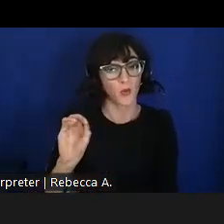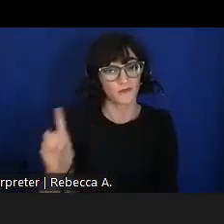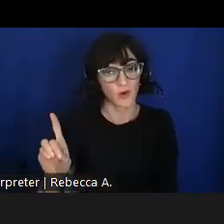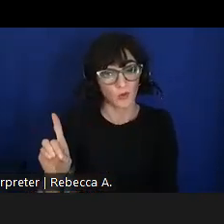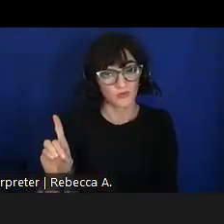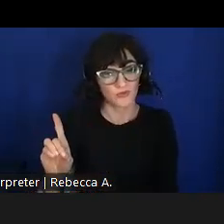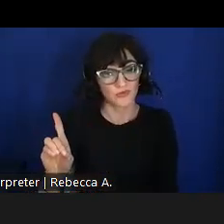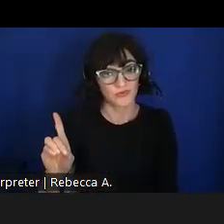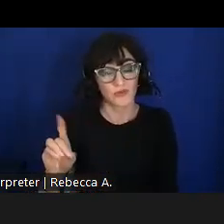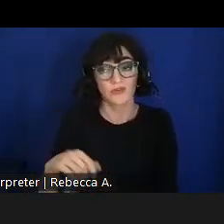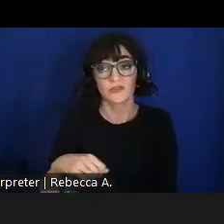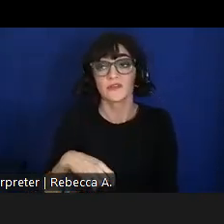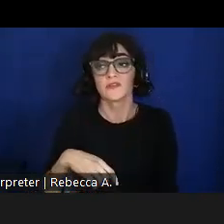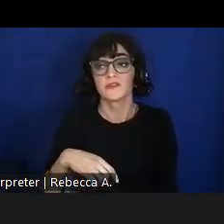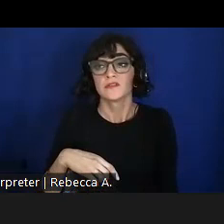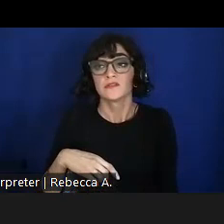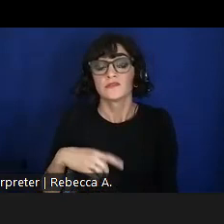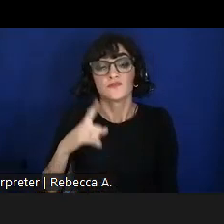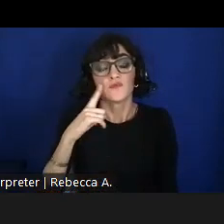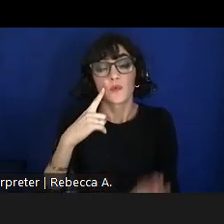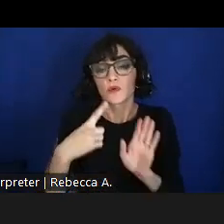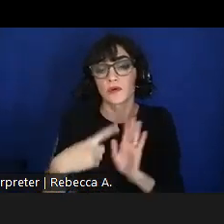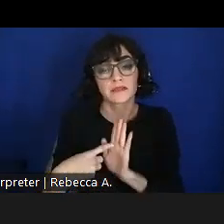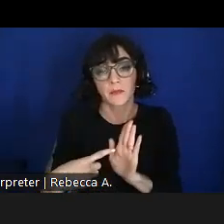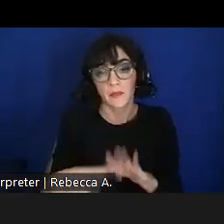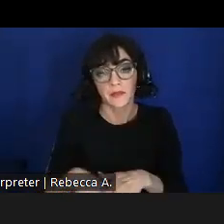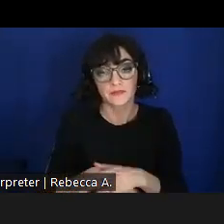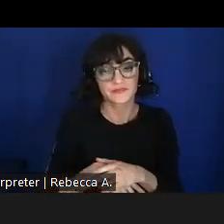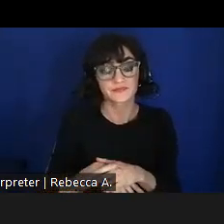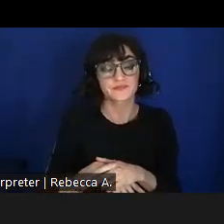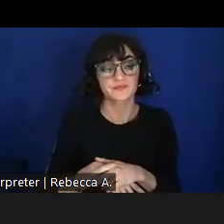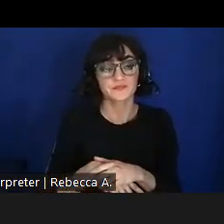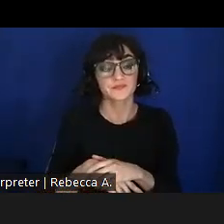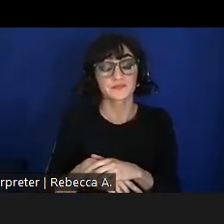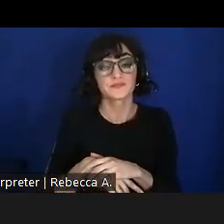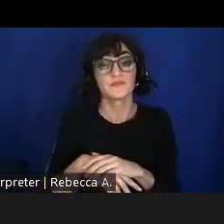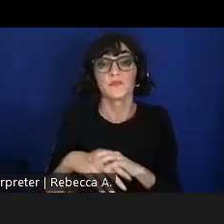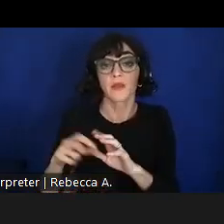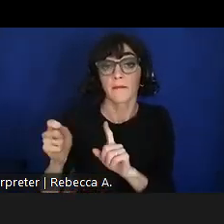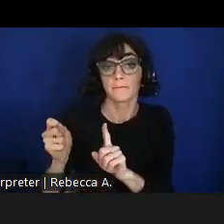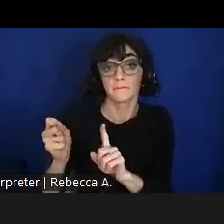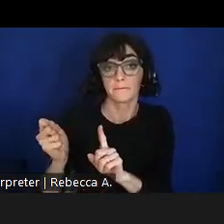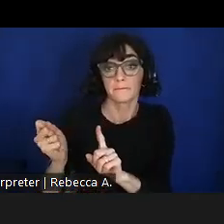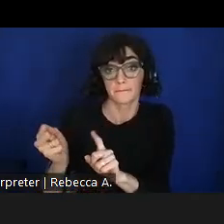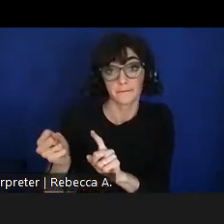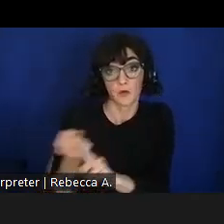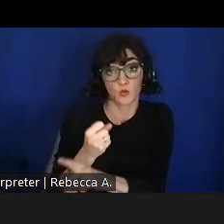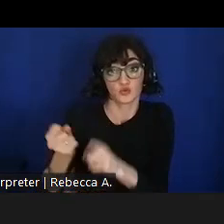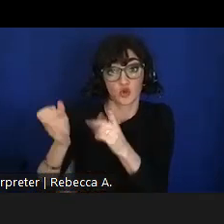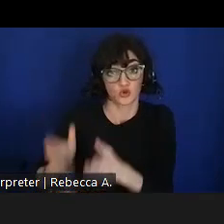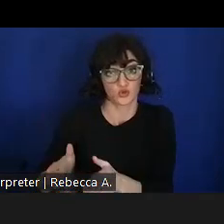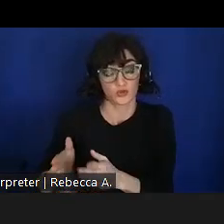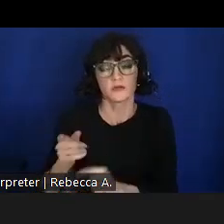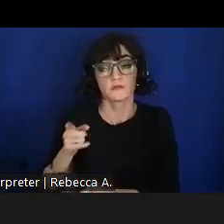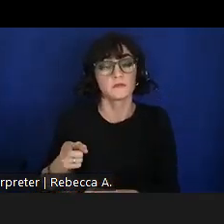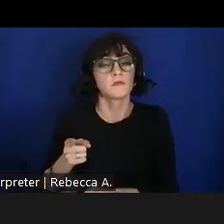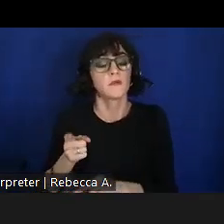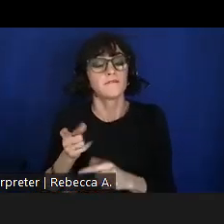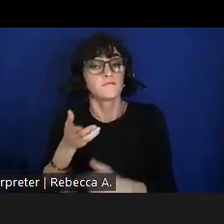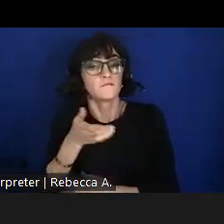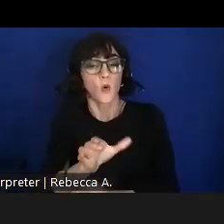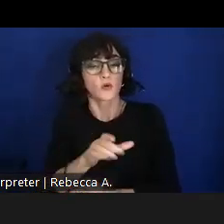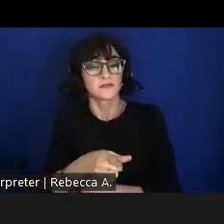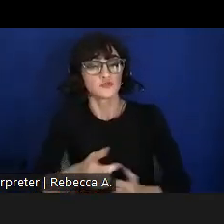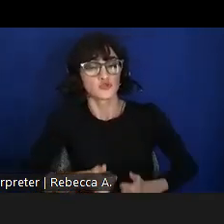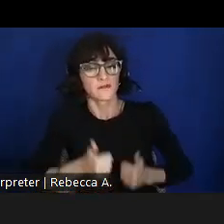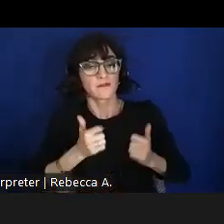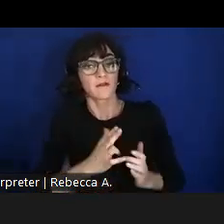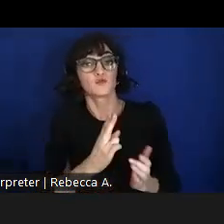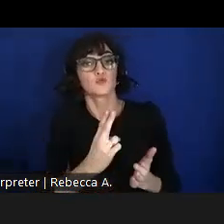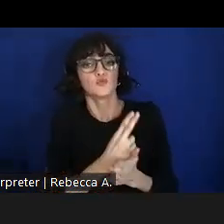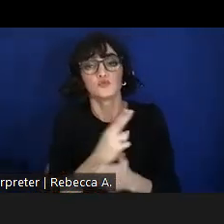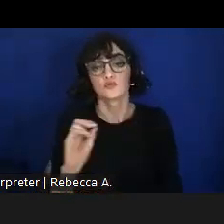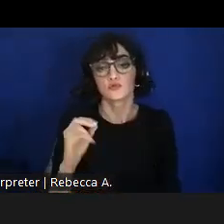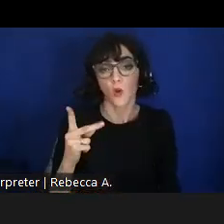is forcing uh the abusive partner is a forcing the Survivor to use opiates and benzodiazepines,